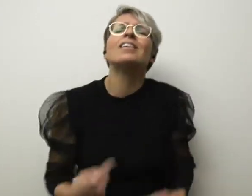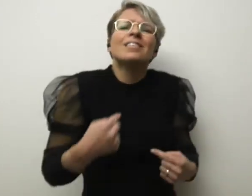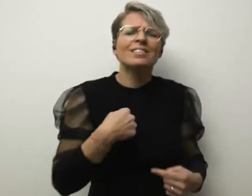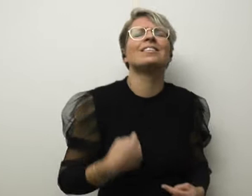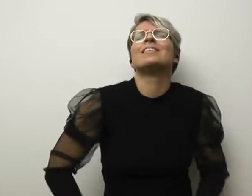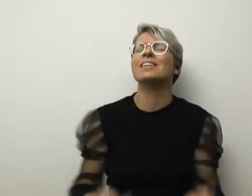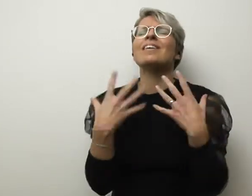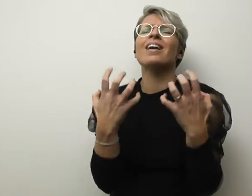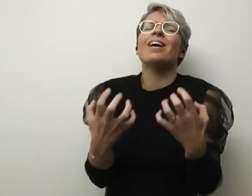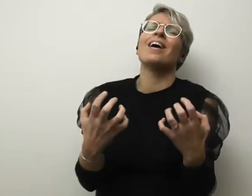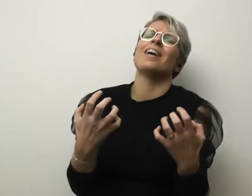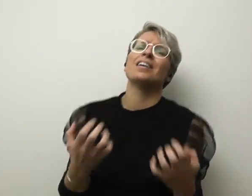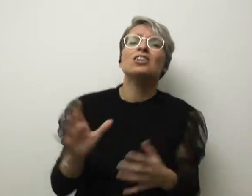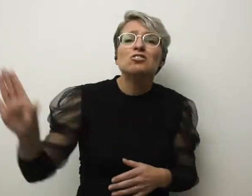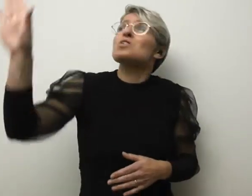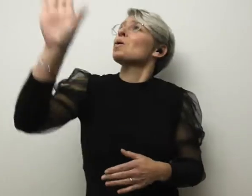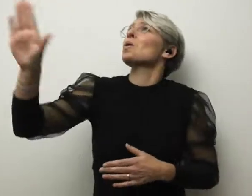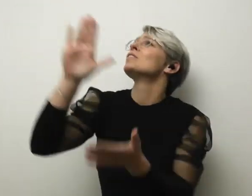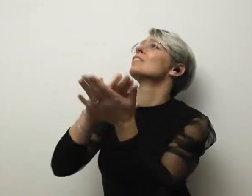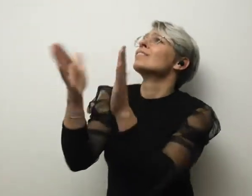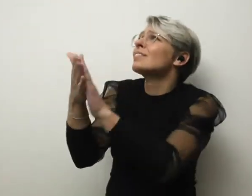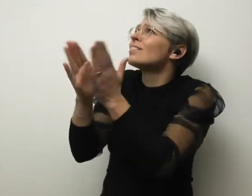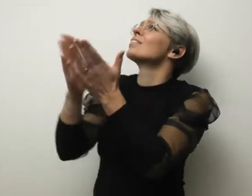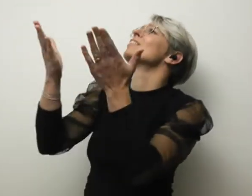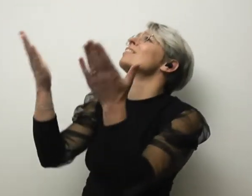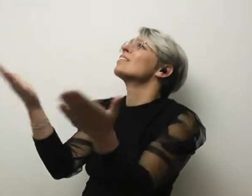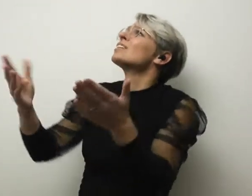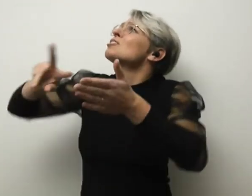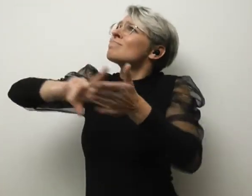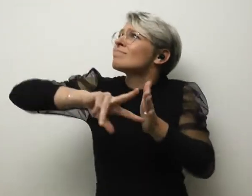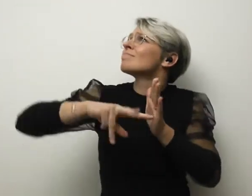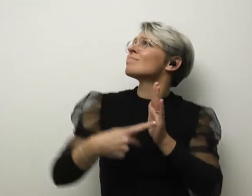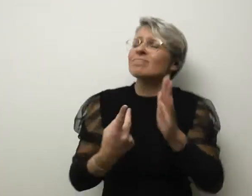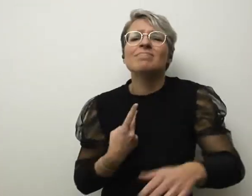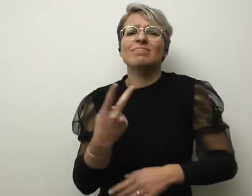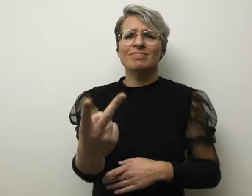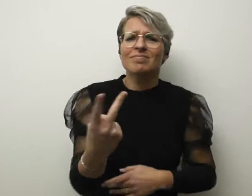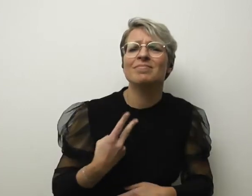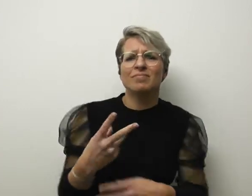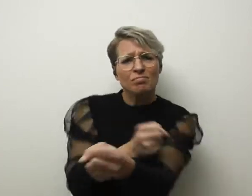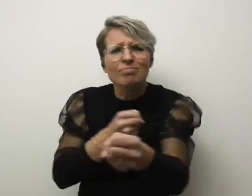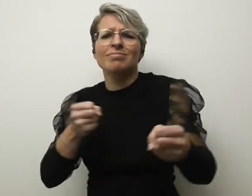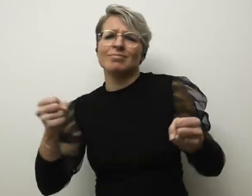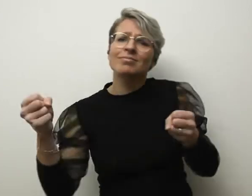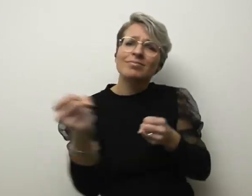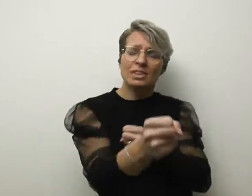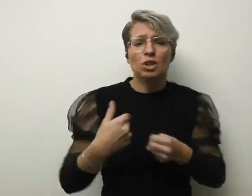If I only could, I'd make a deal with God, And I'd get him to swap our places,